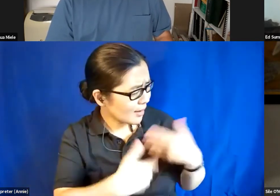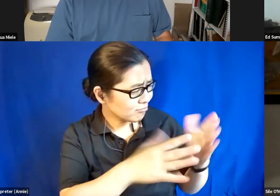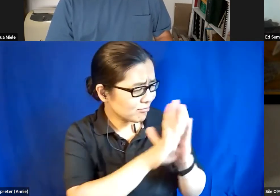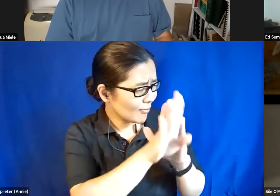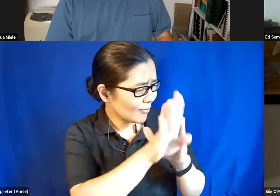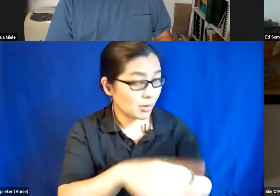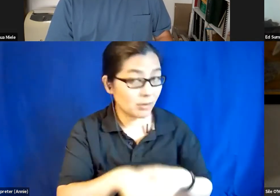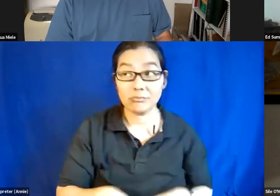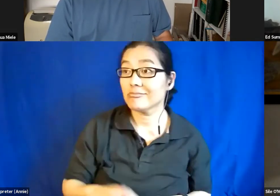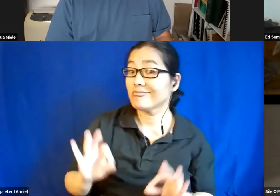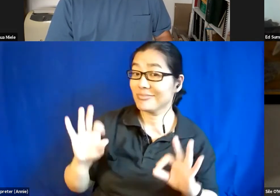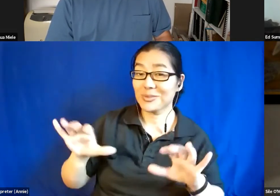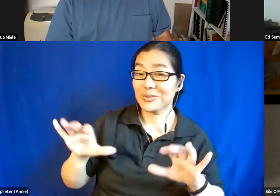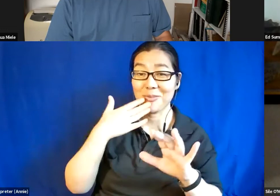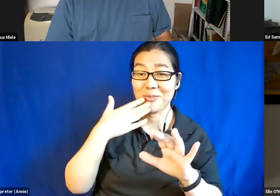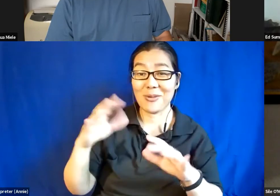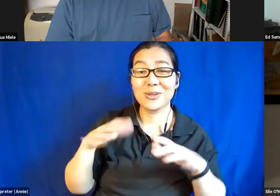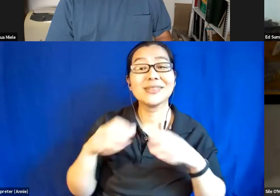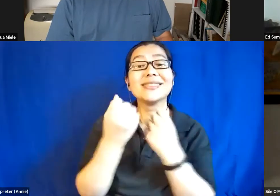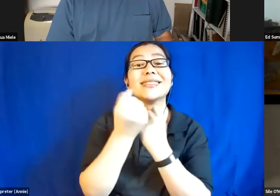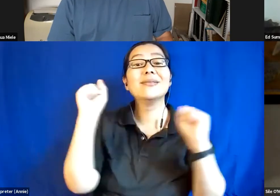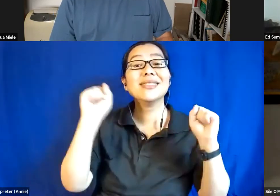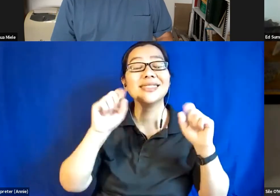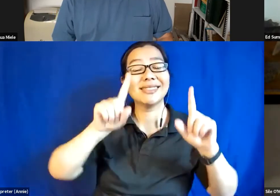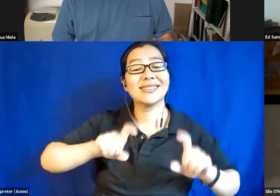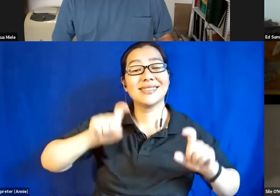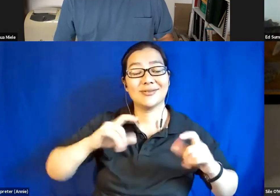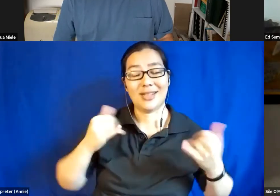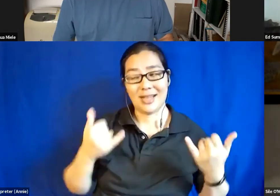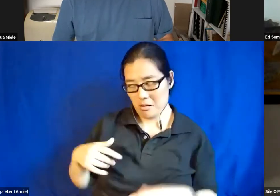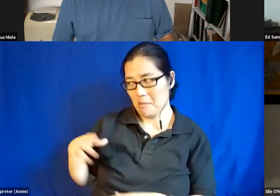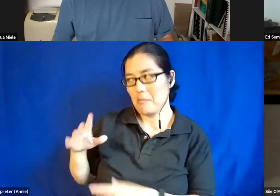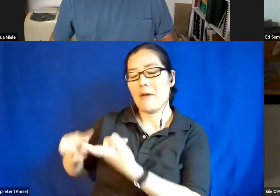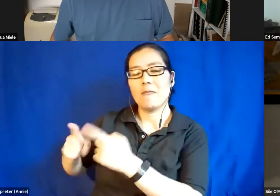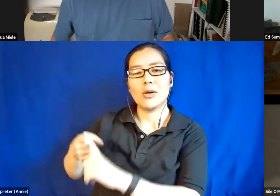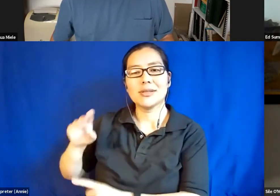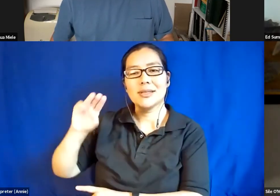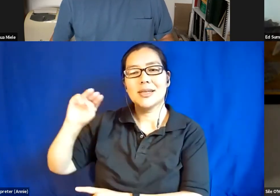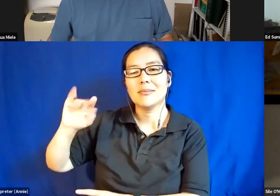safety testing. My friends at the MIT lab and I are